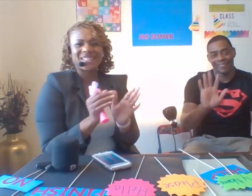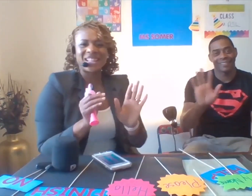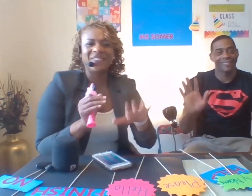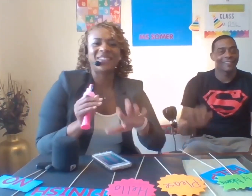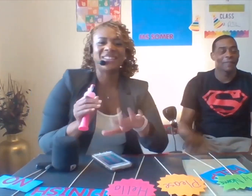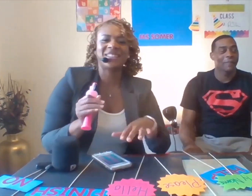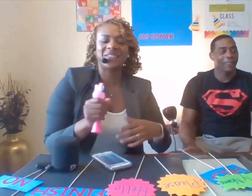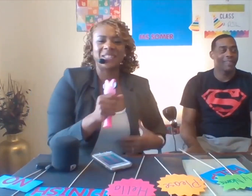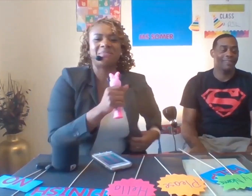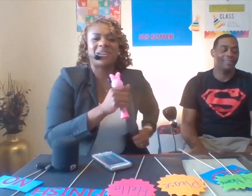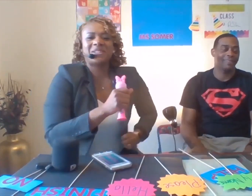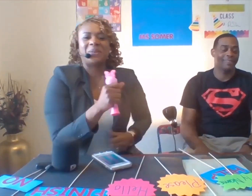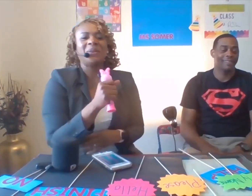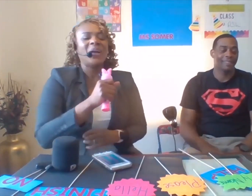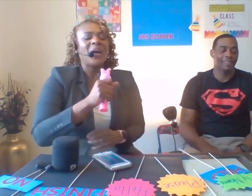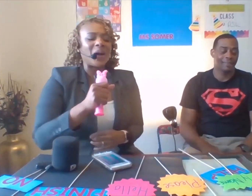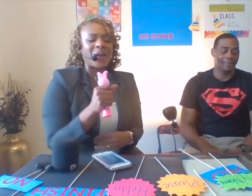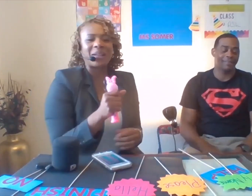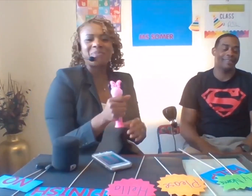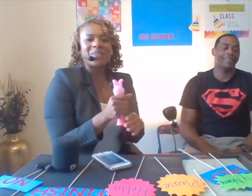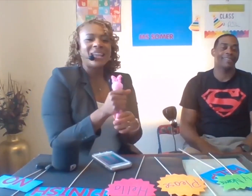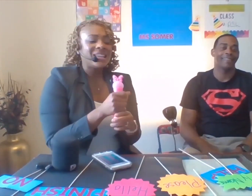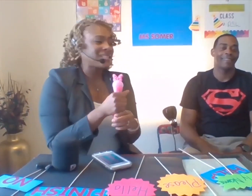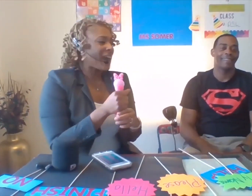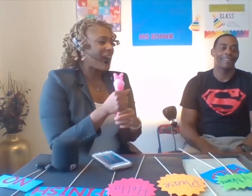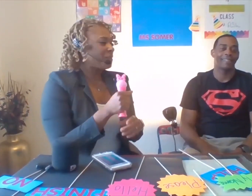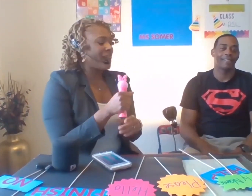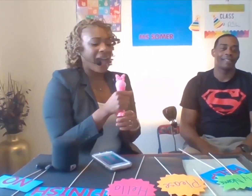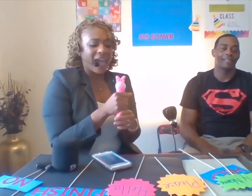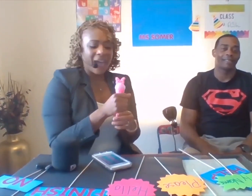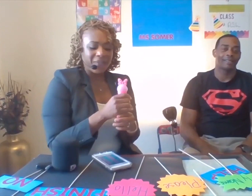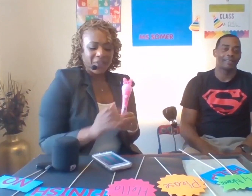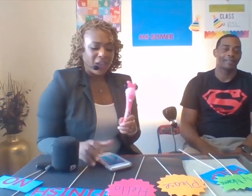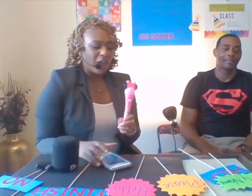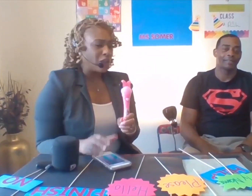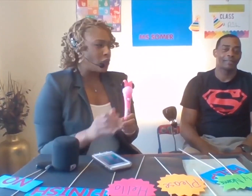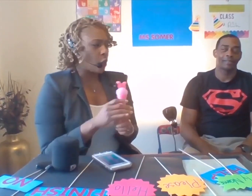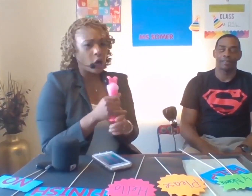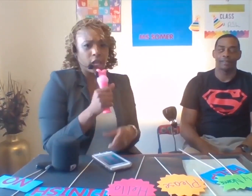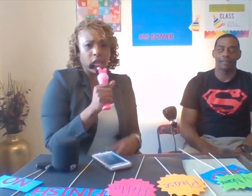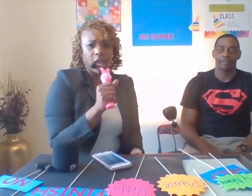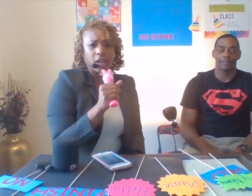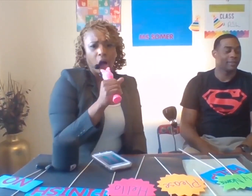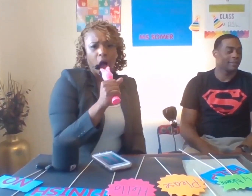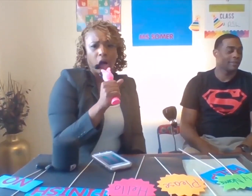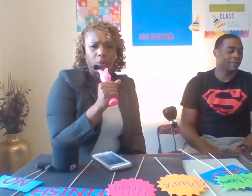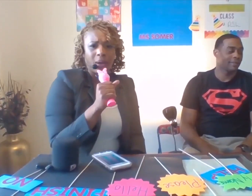enough that's enough this is much all right second we have Jordan all the way